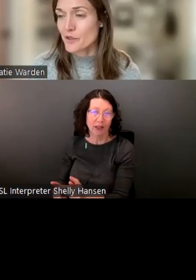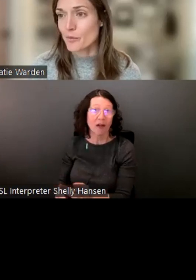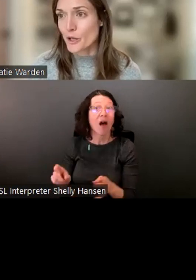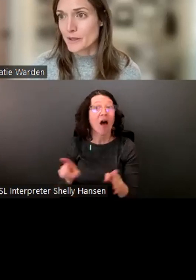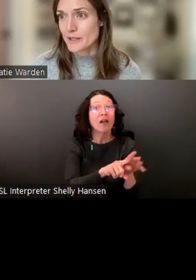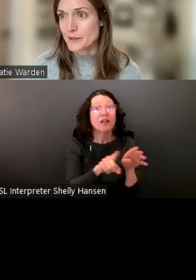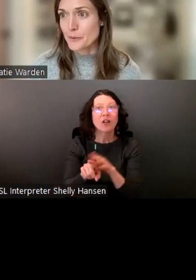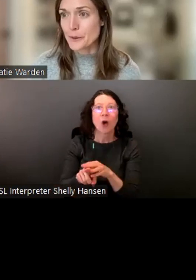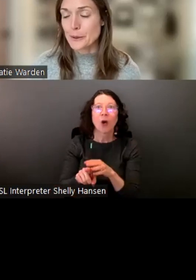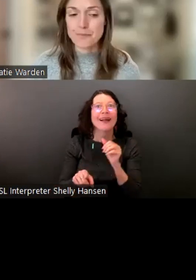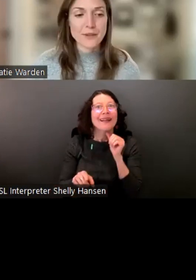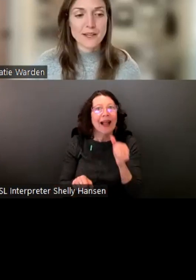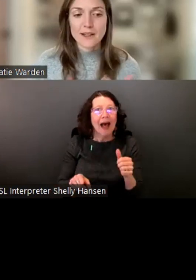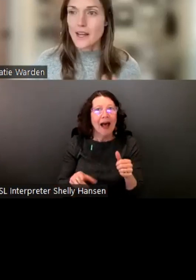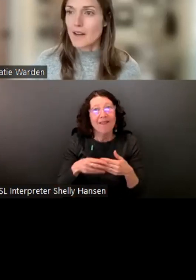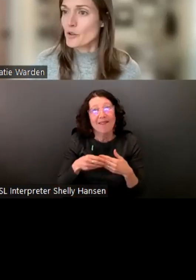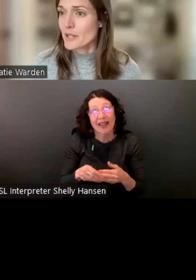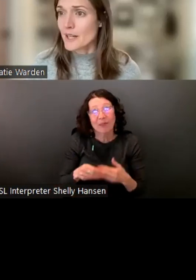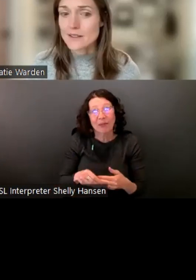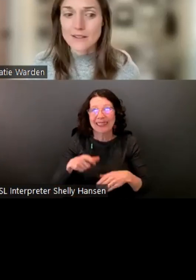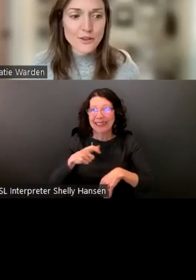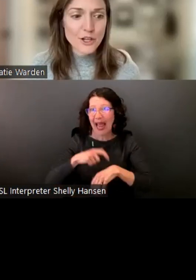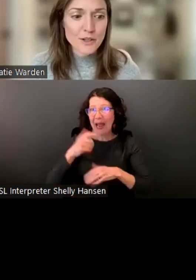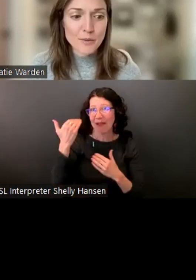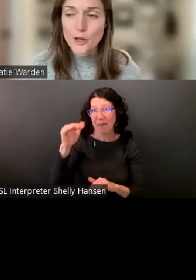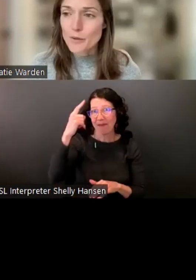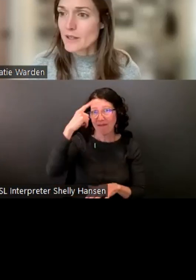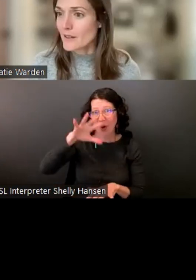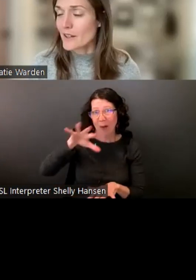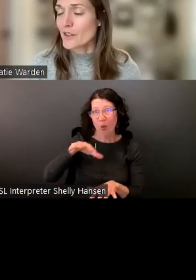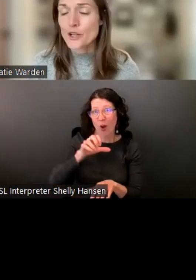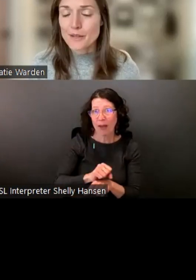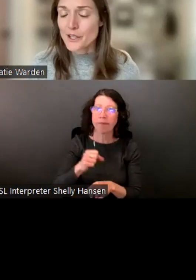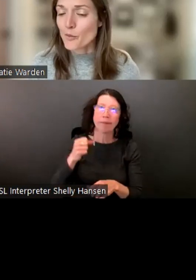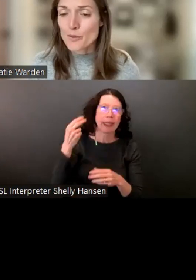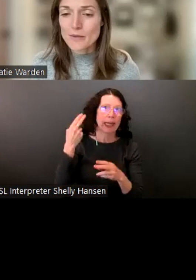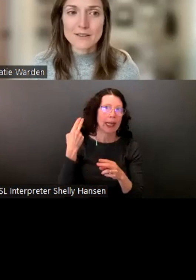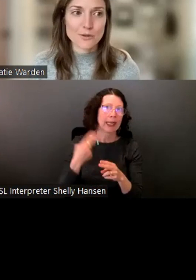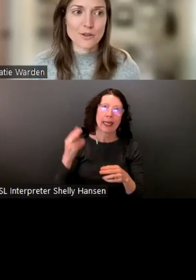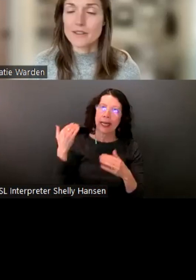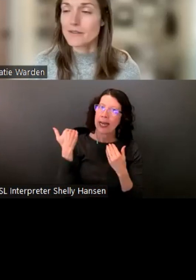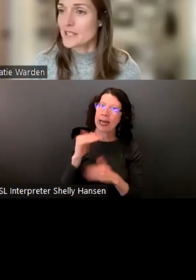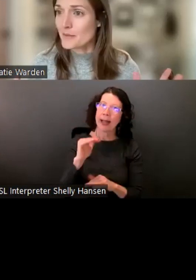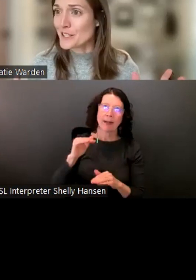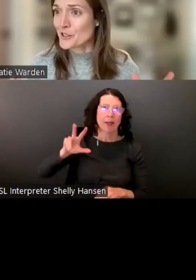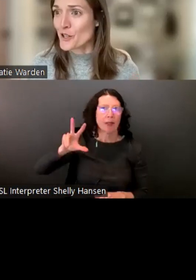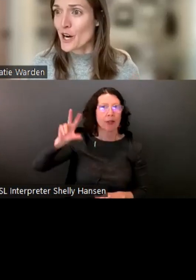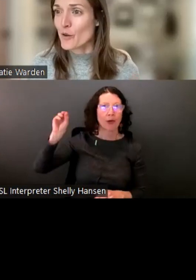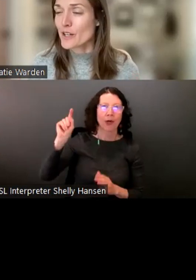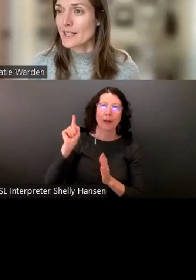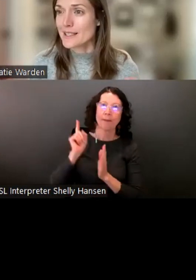for appointments, right? Everyone has a 30-minute appointment, or 15 minutes or an hour.